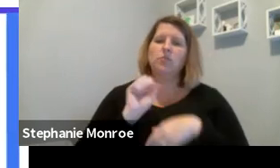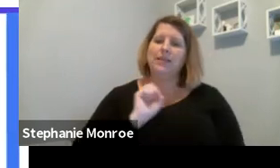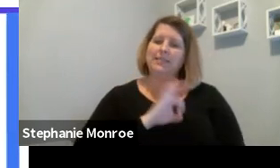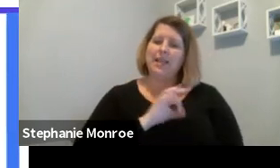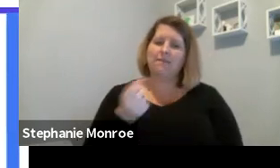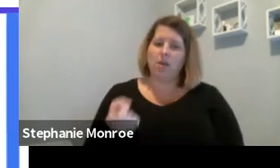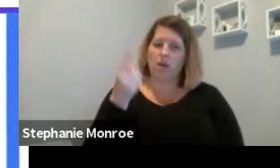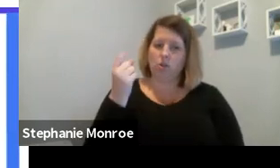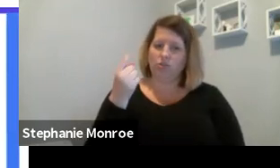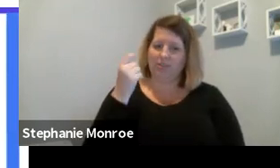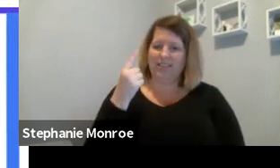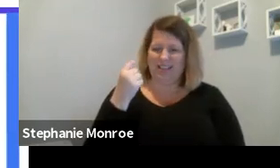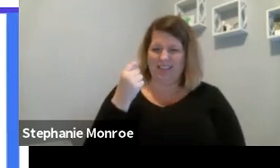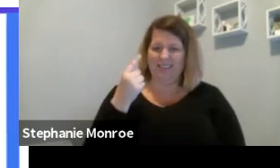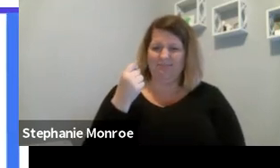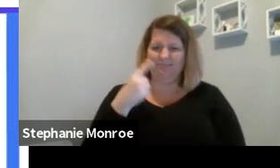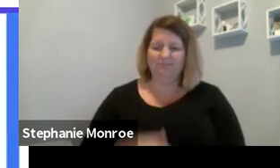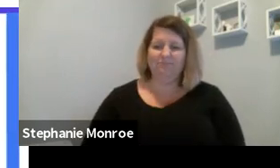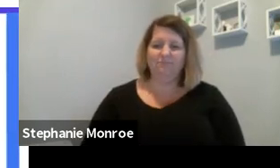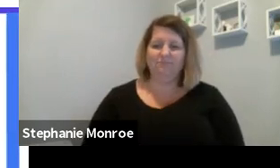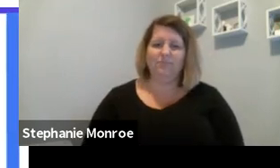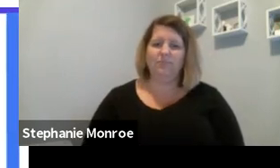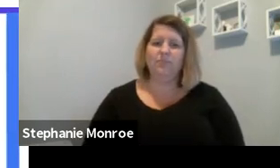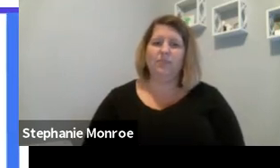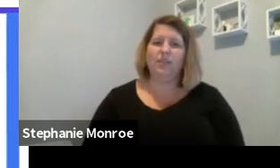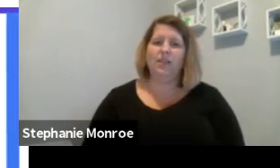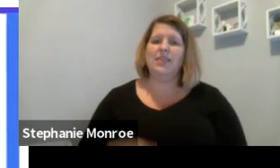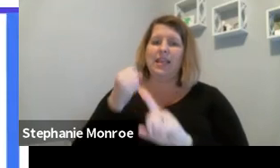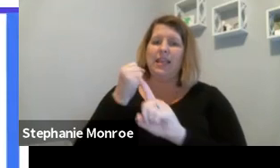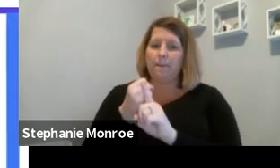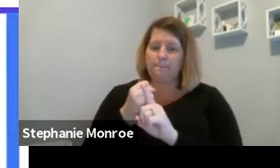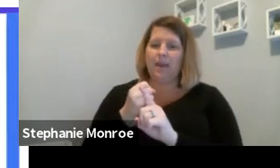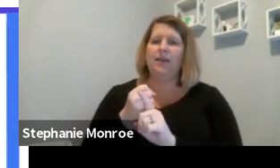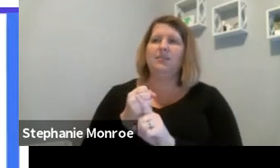by the direct staff's understanding on the impact